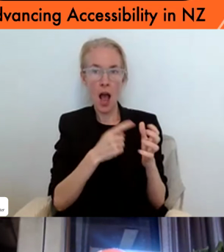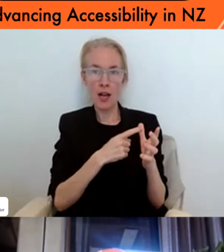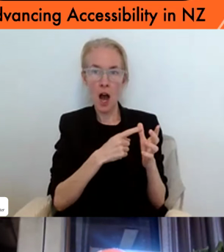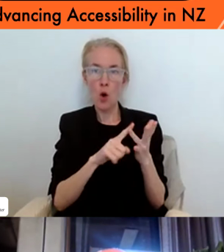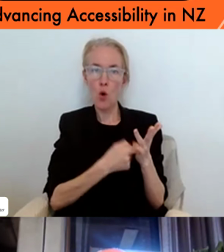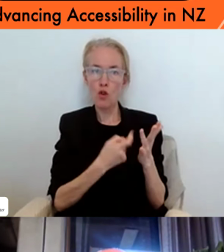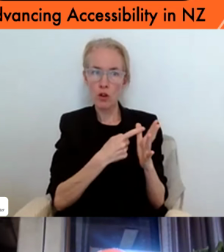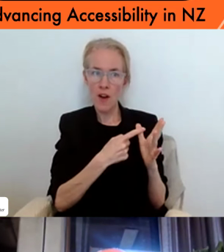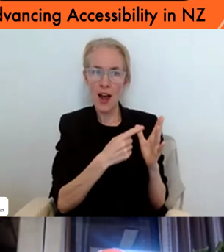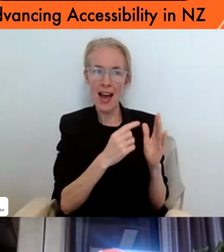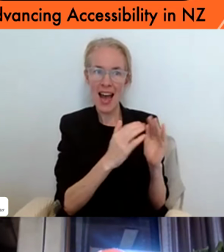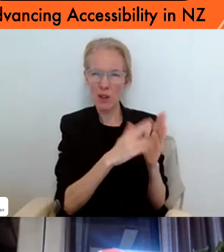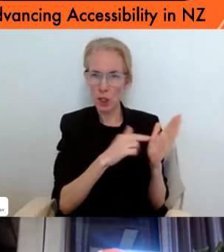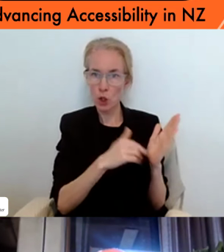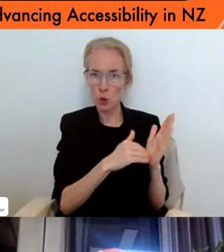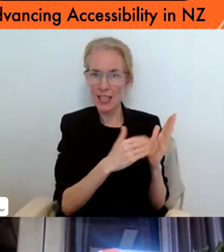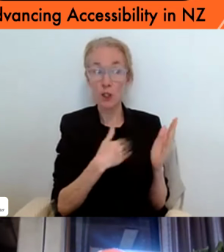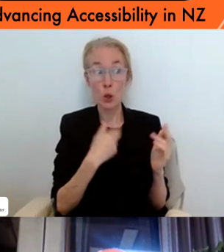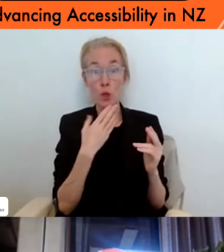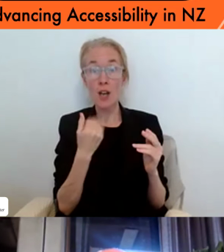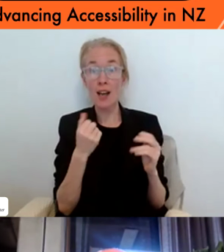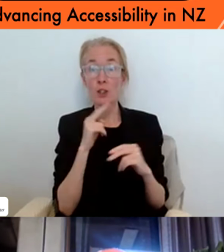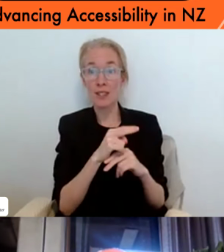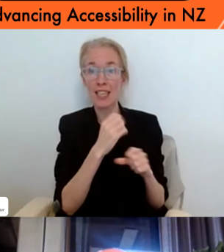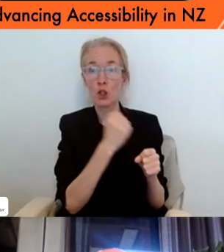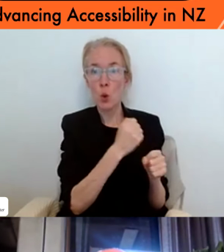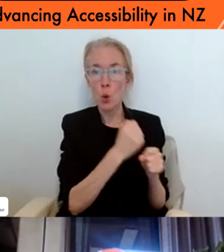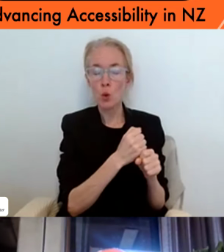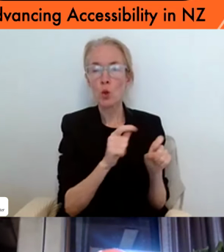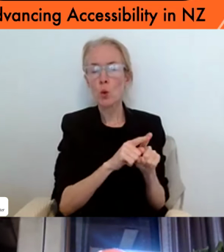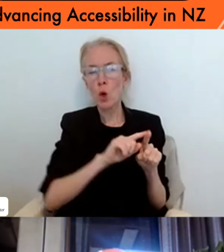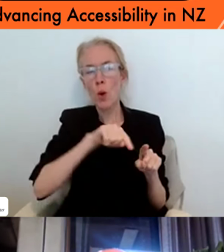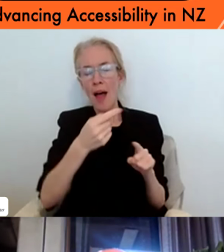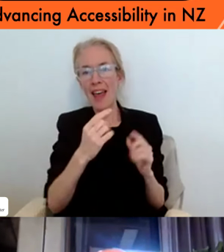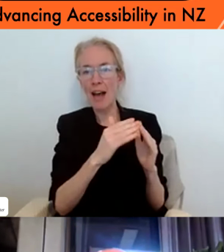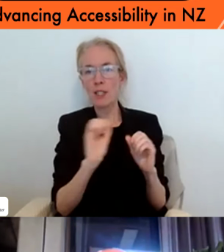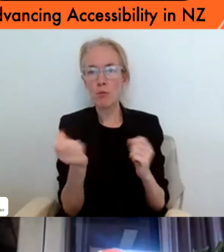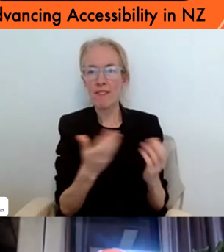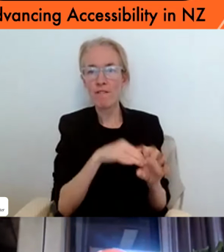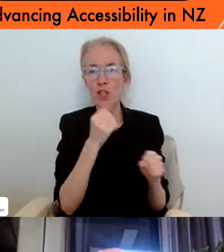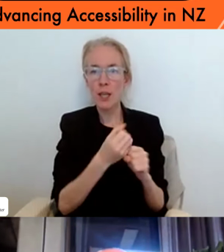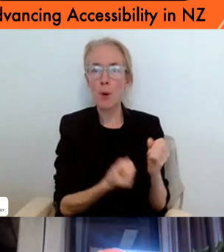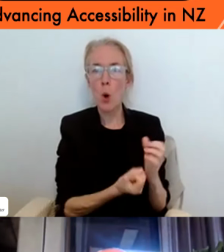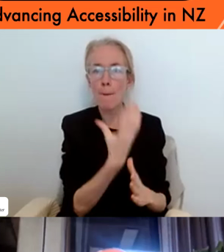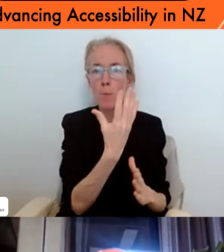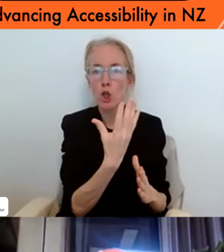community other housing providers, Emerge Aotearoa, Accessible Properties